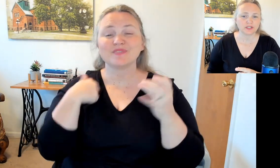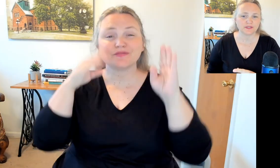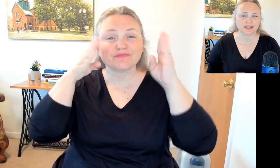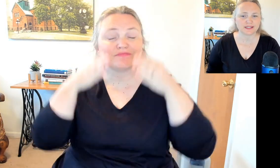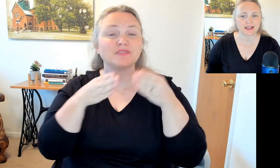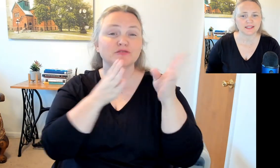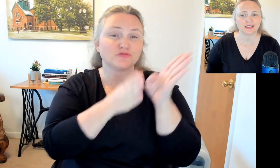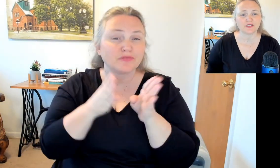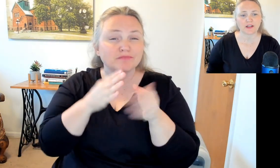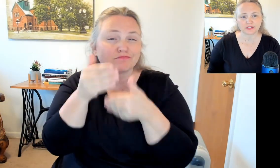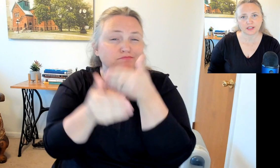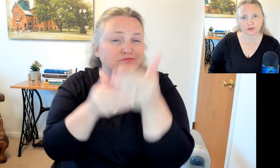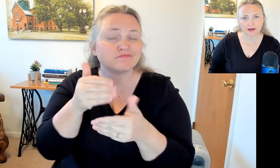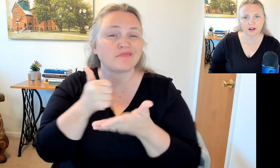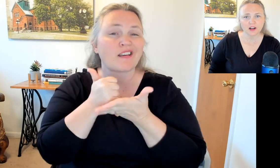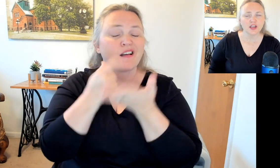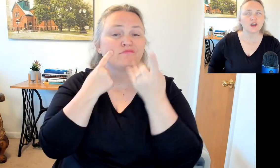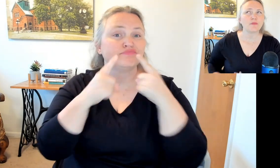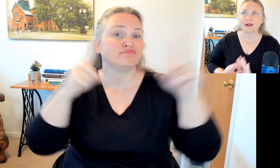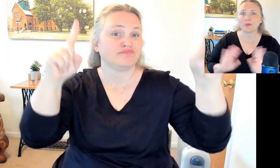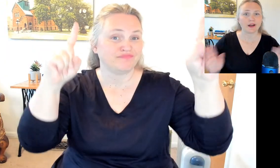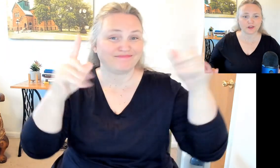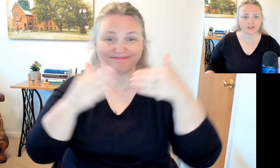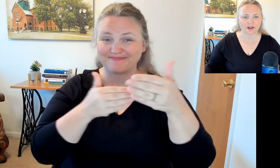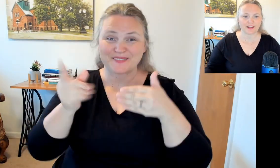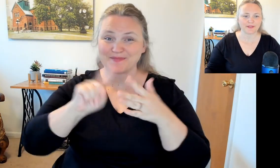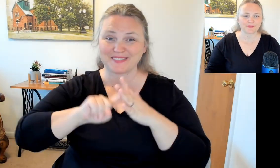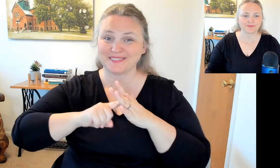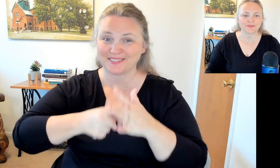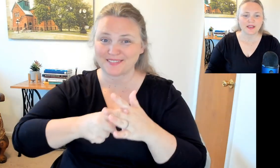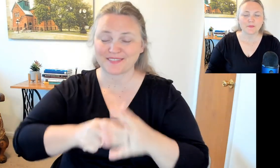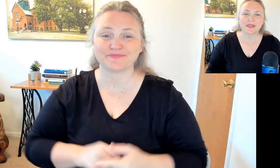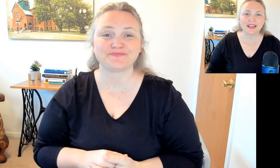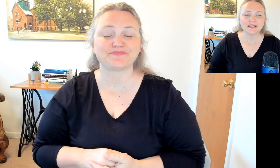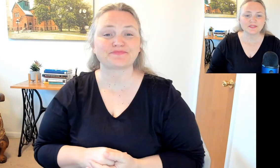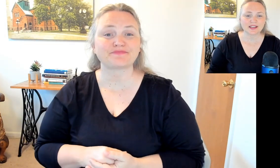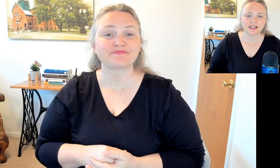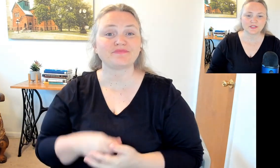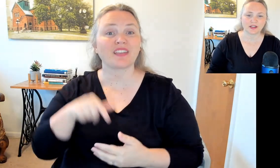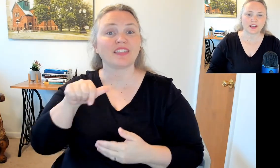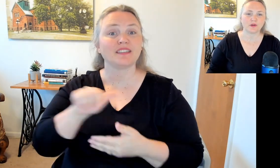achieve success in your faculty career, no matter where you're starting. By the end of today's video.